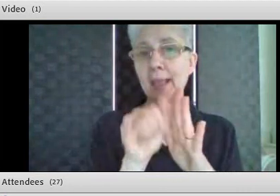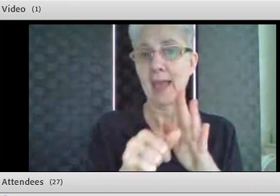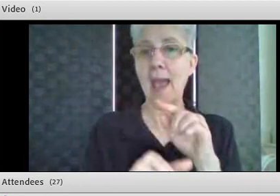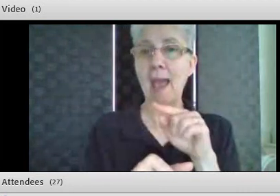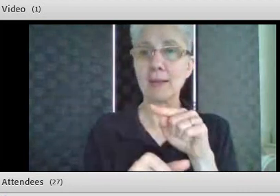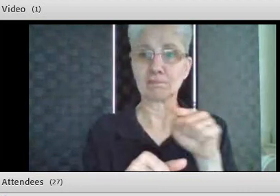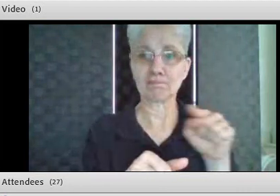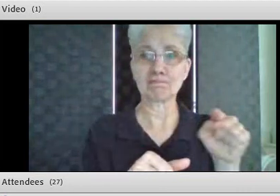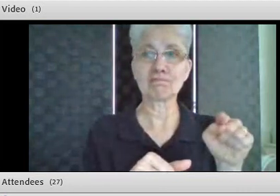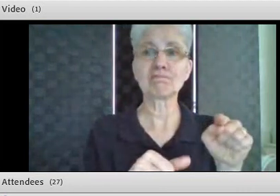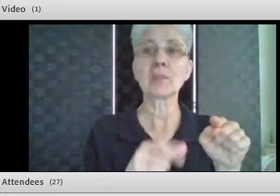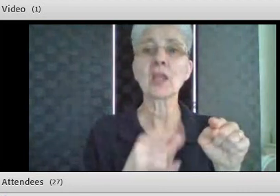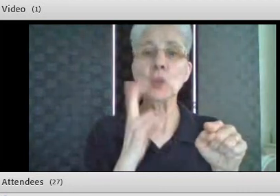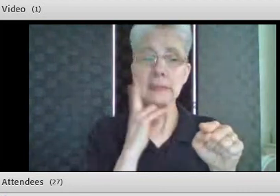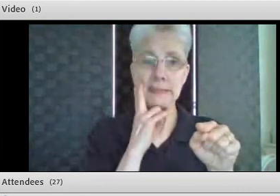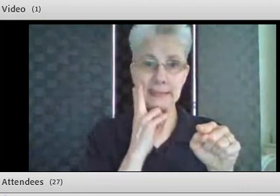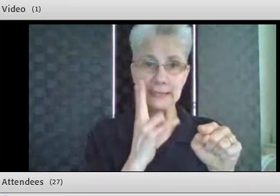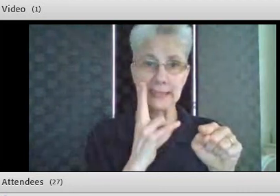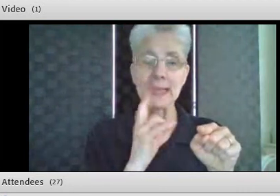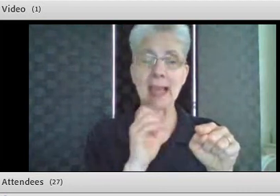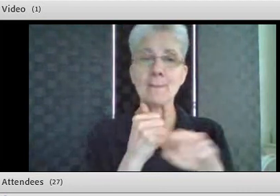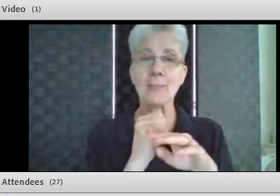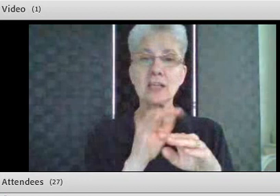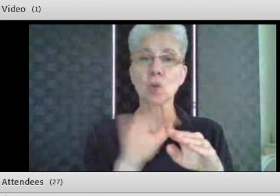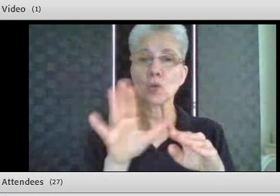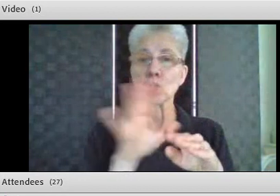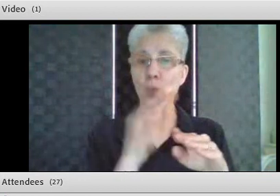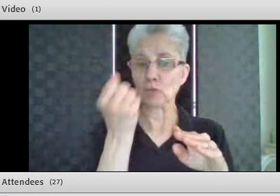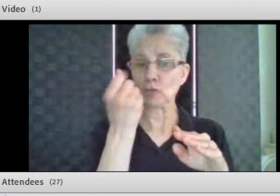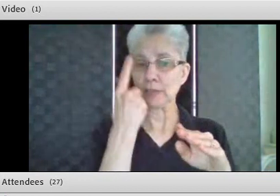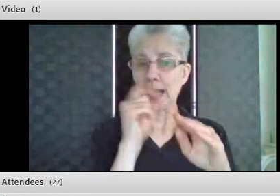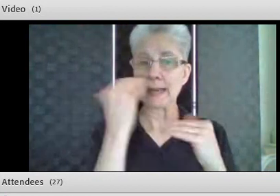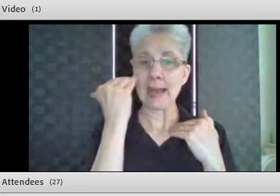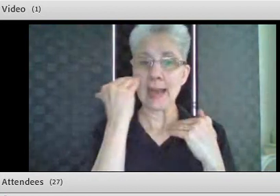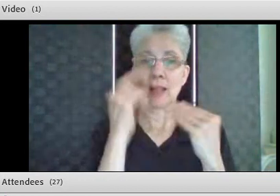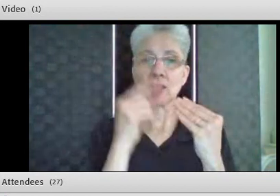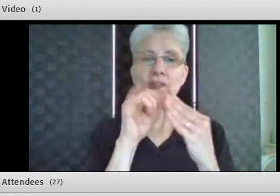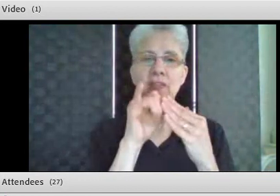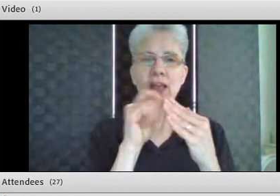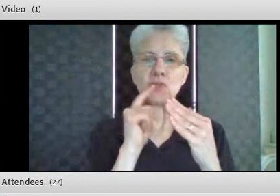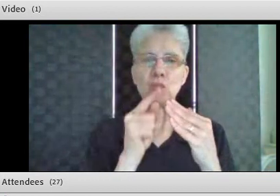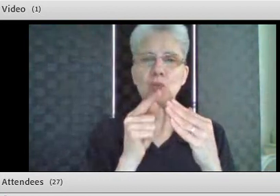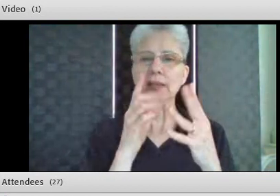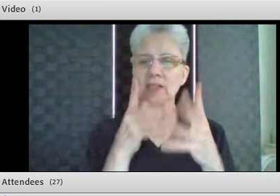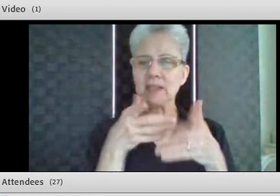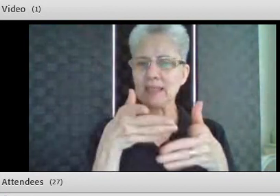If you just had one here, that'd be a ta, and it ticks up the whole beat. So again you can see right away,